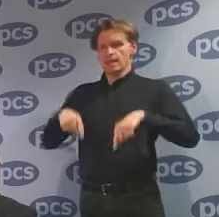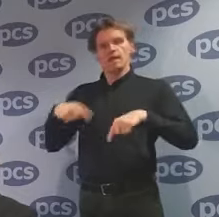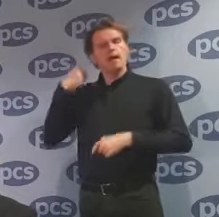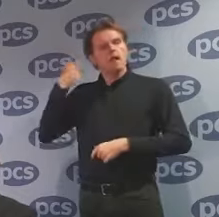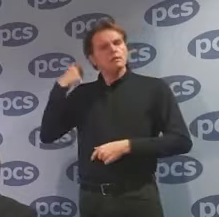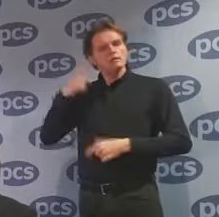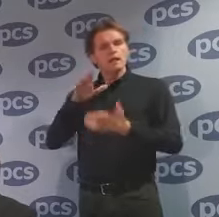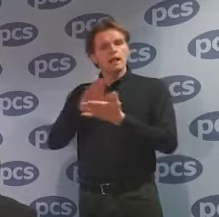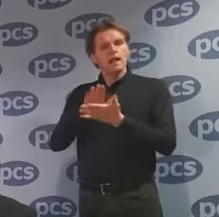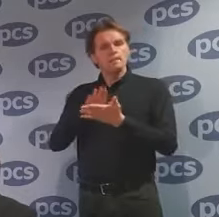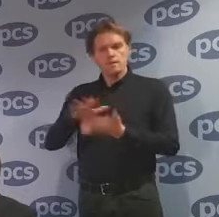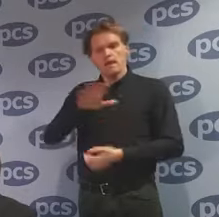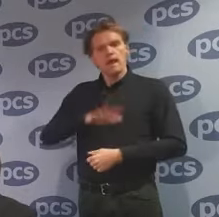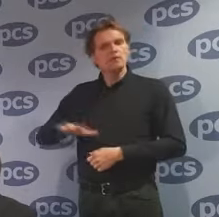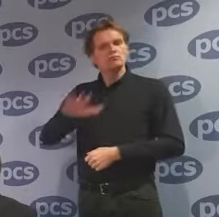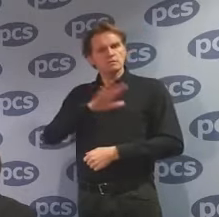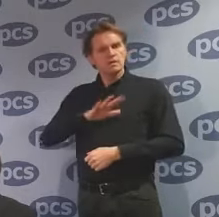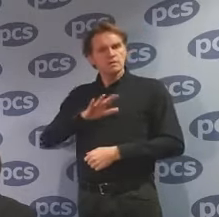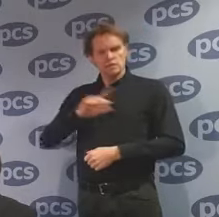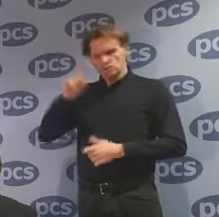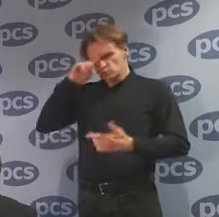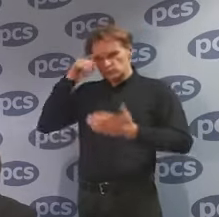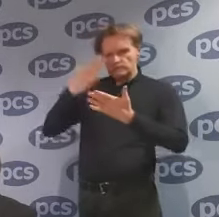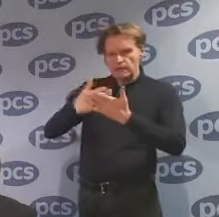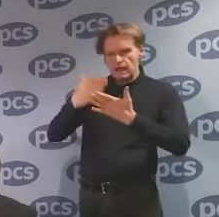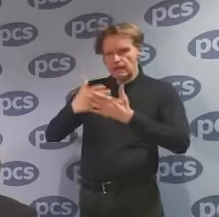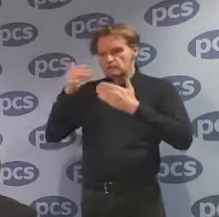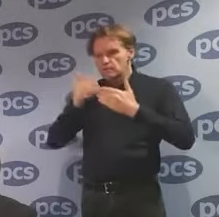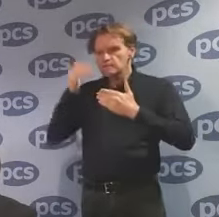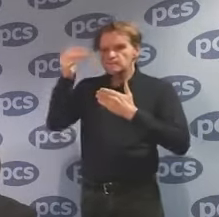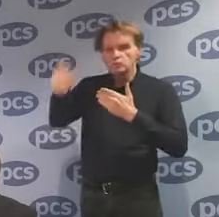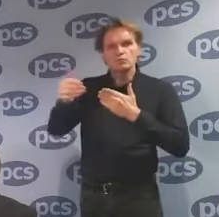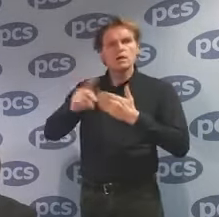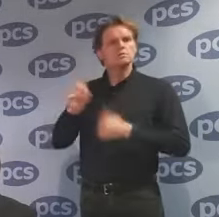take decisions on how to take forward big national campaigns and one of the